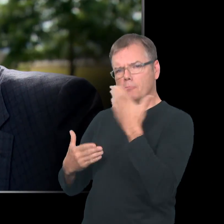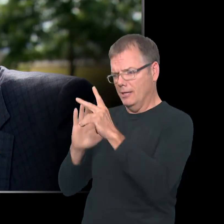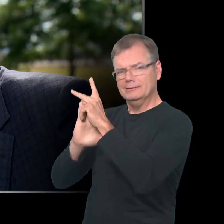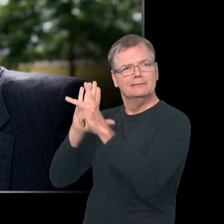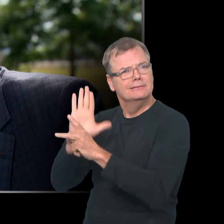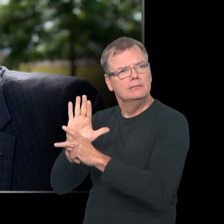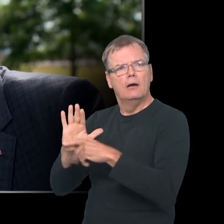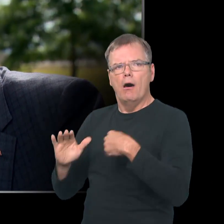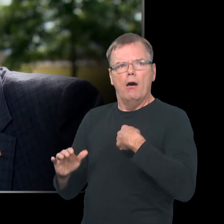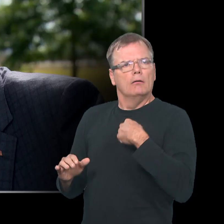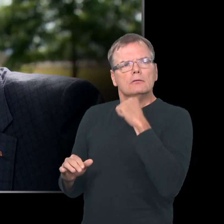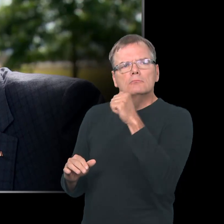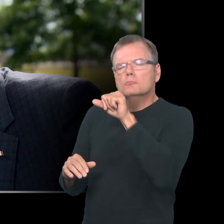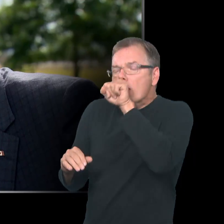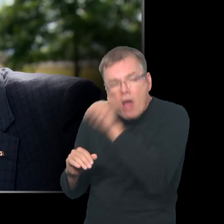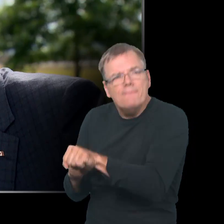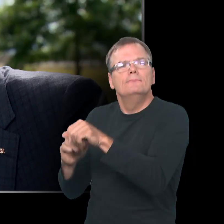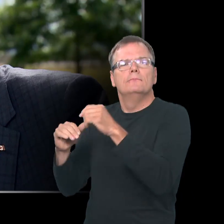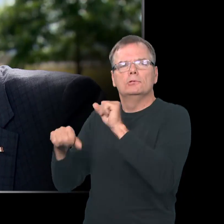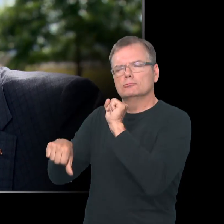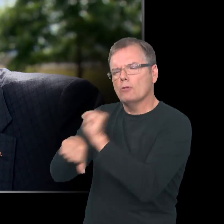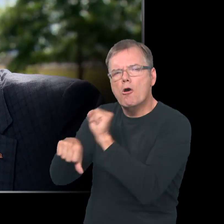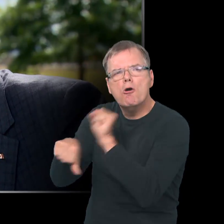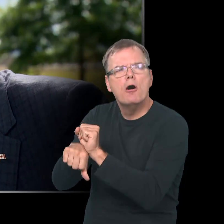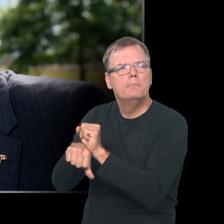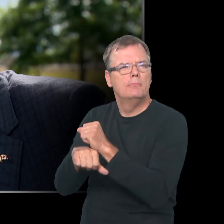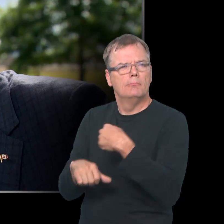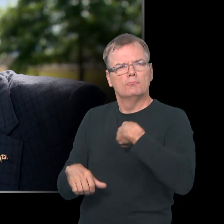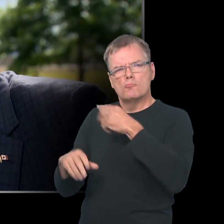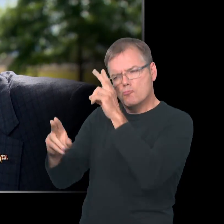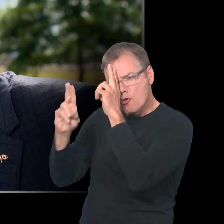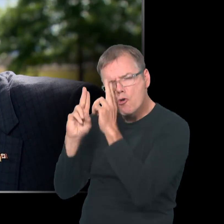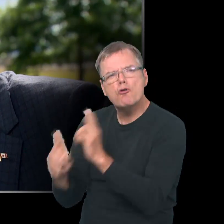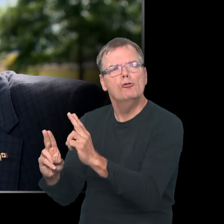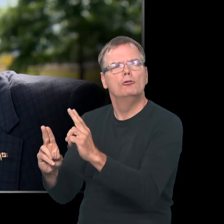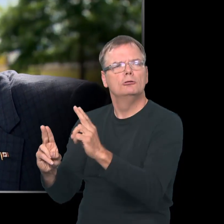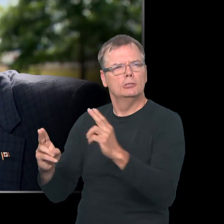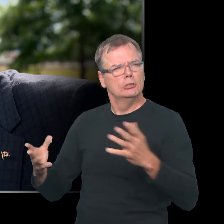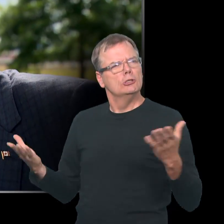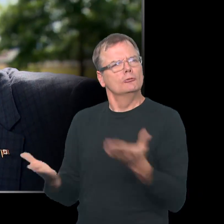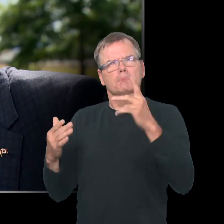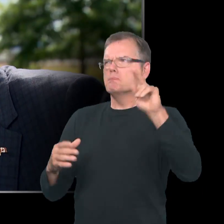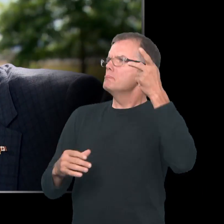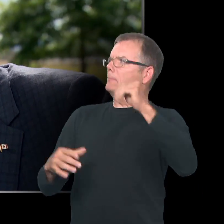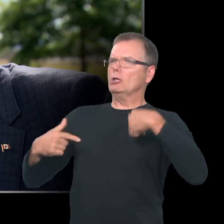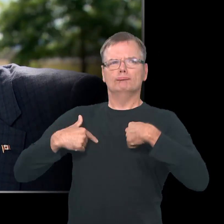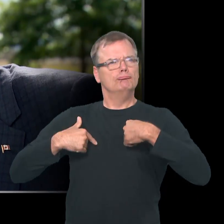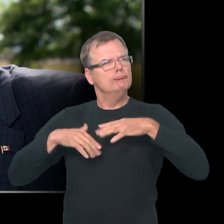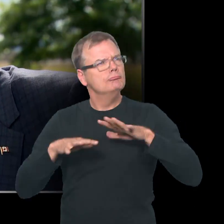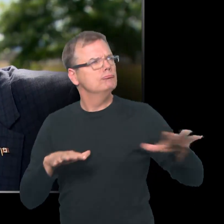Look, I will say to people, I love the job, it's an honour to serve this country.